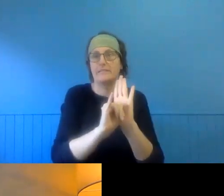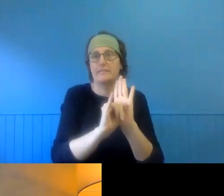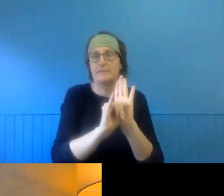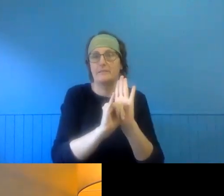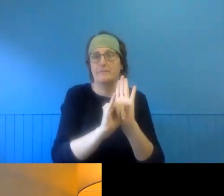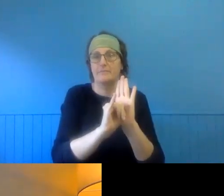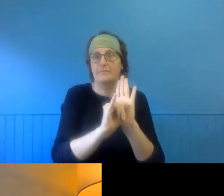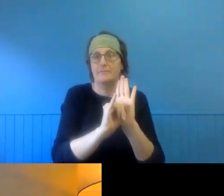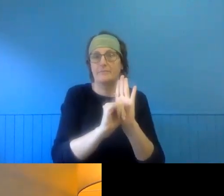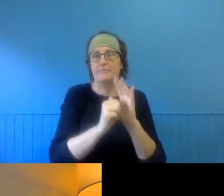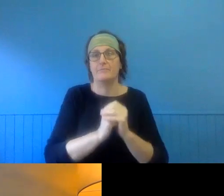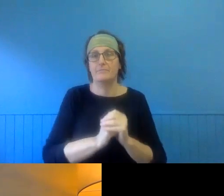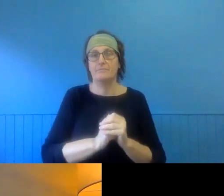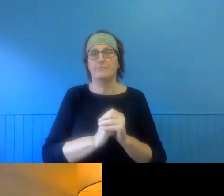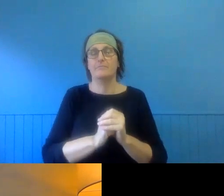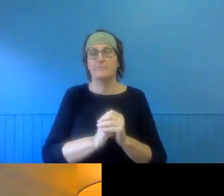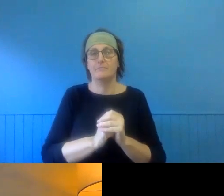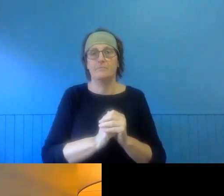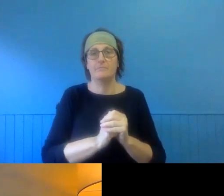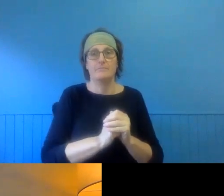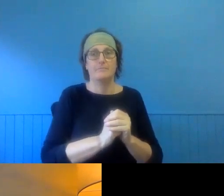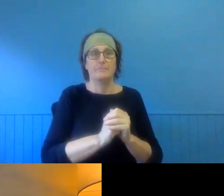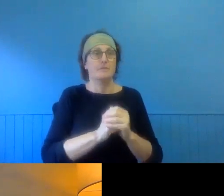Of course. >> TERRI JANKE: Connection to family, connection to